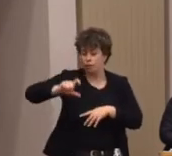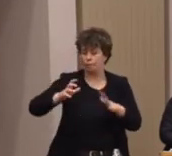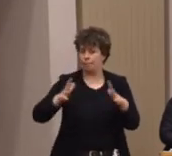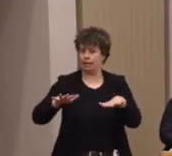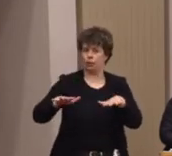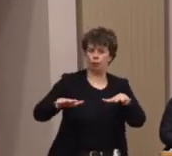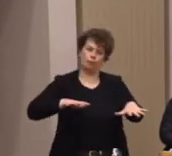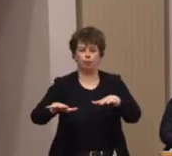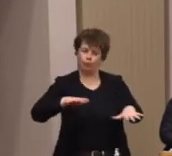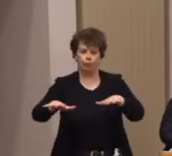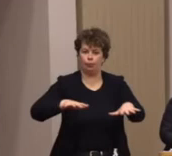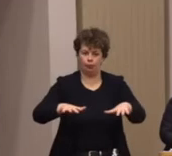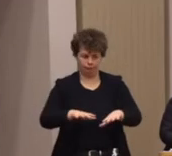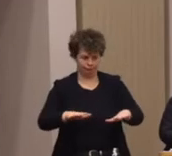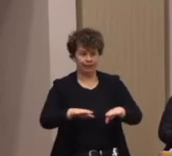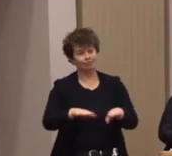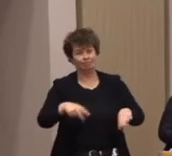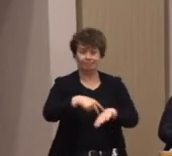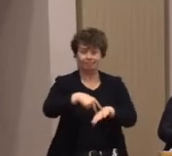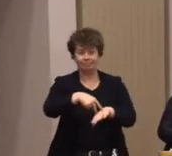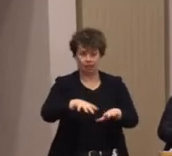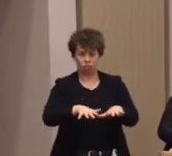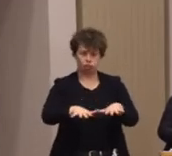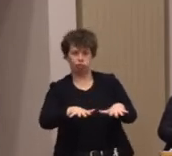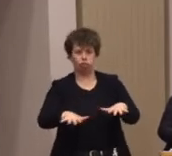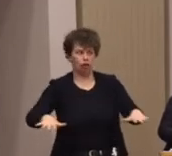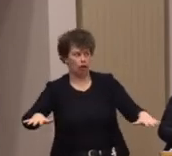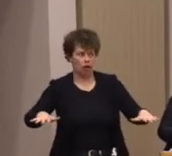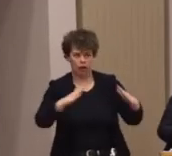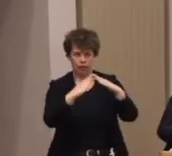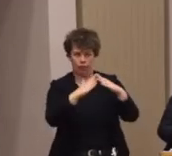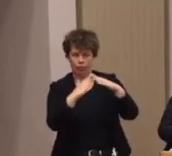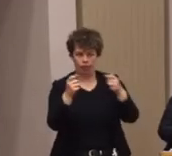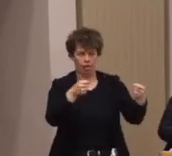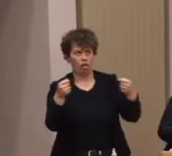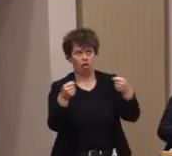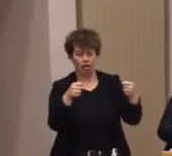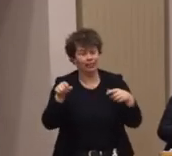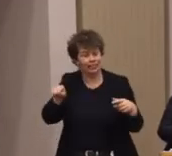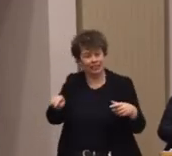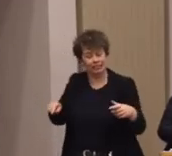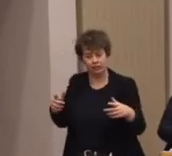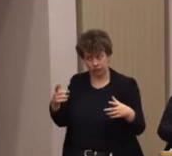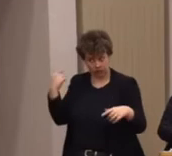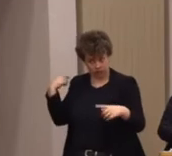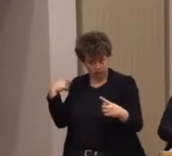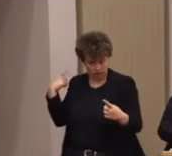we still find that the disasters and the climate change discourse is still a siloed approach